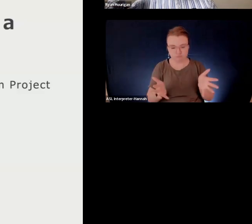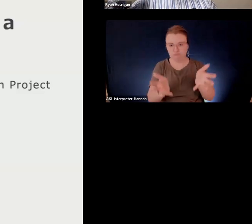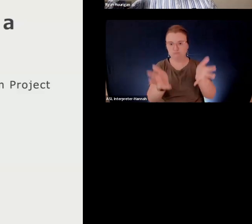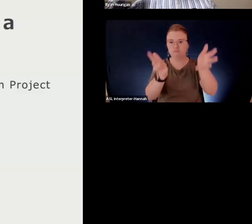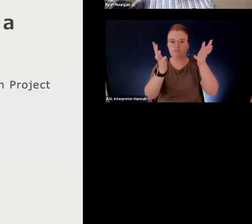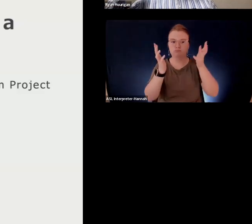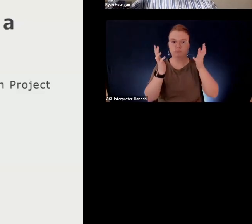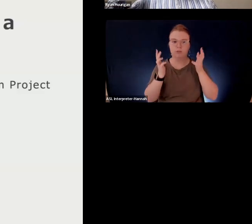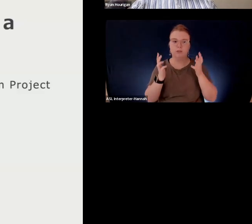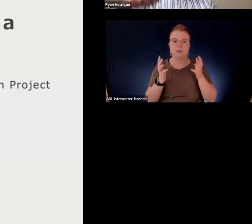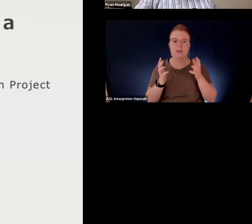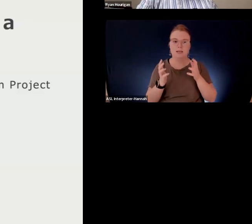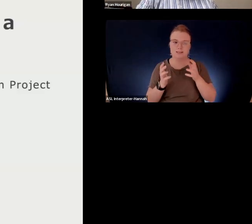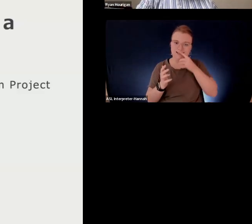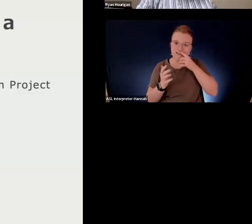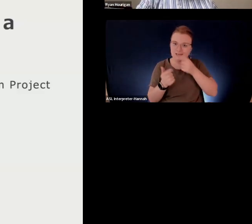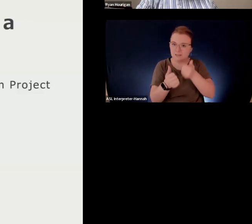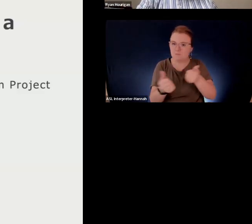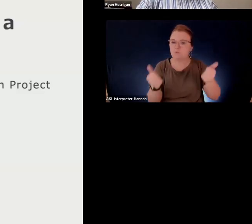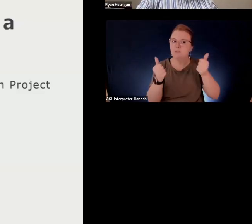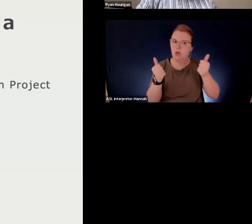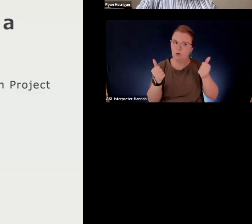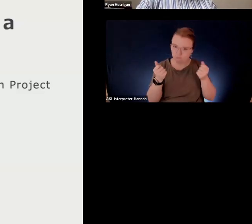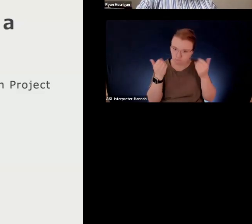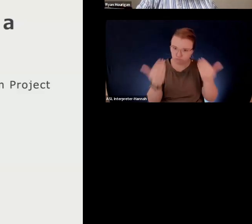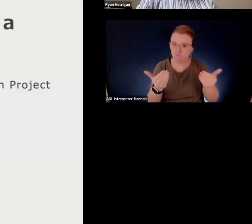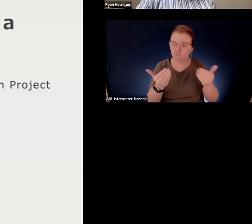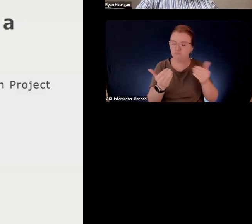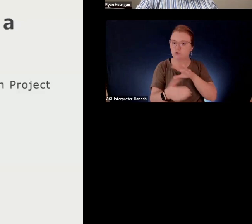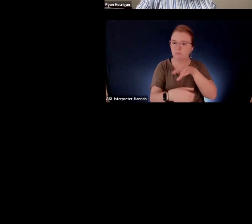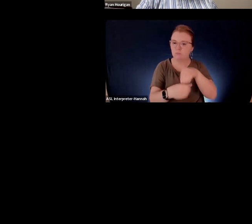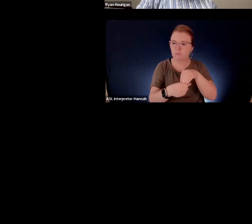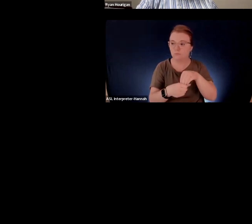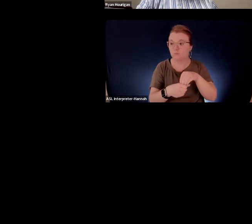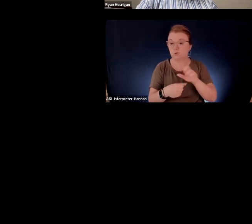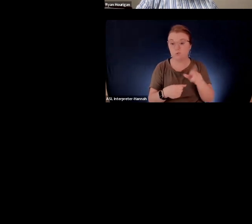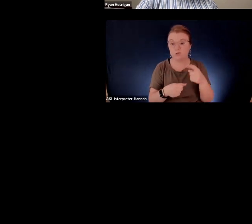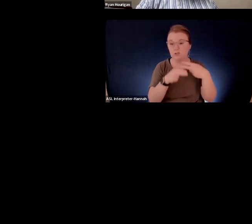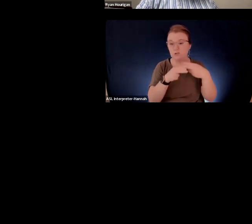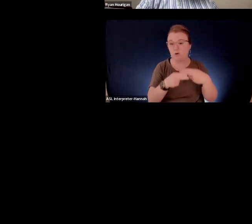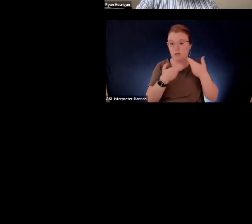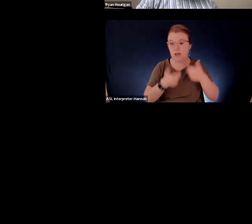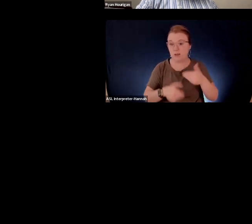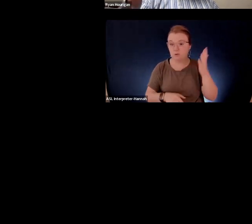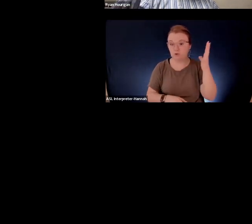and the kids would participate by themselves. So it's just called I'm a Tree. You can look it up online even.